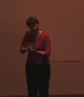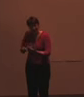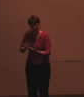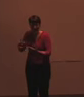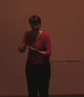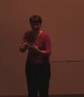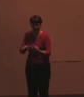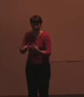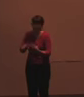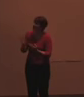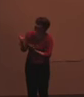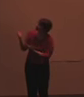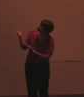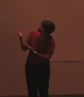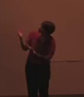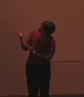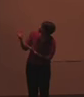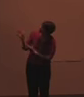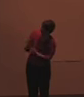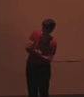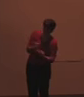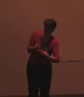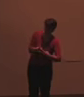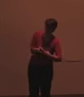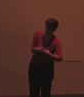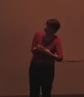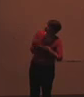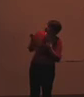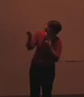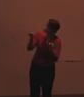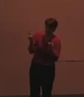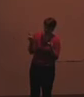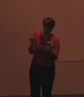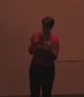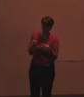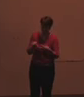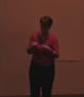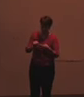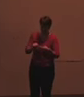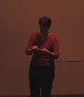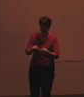But I have to say these two things are completely